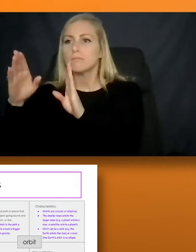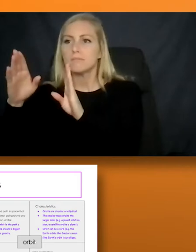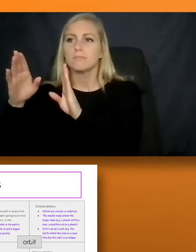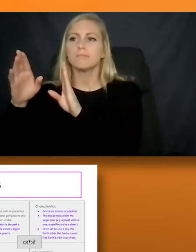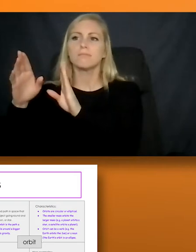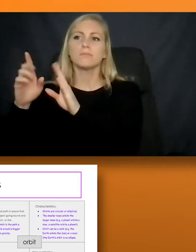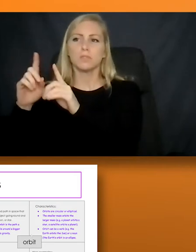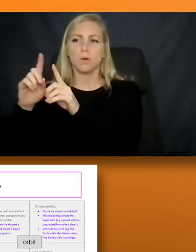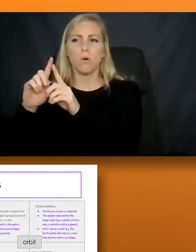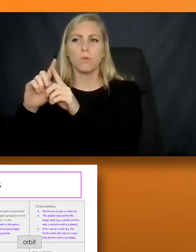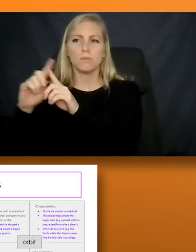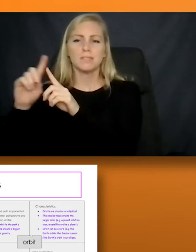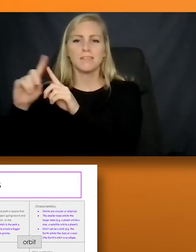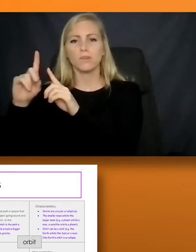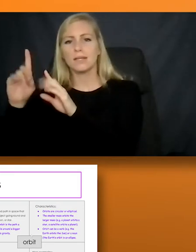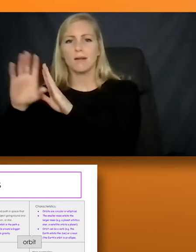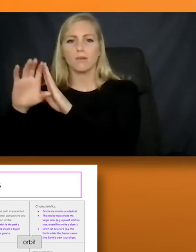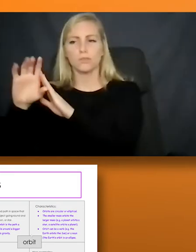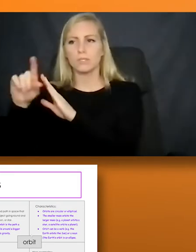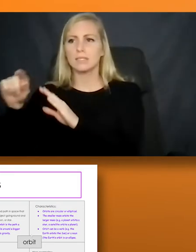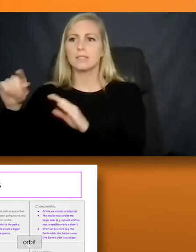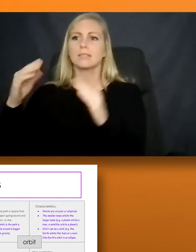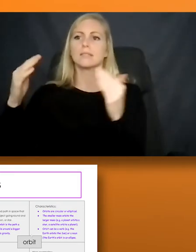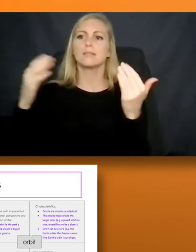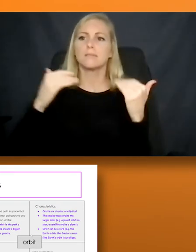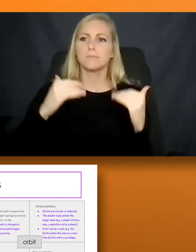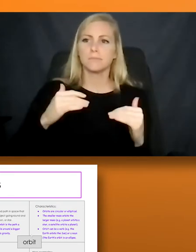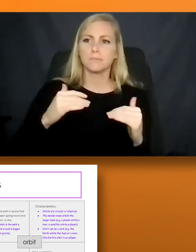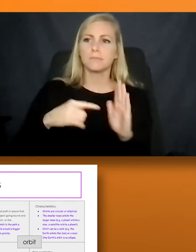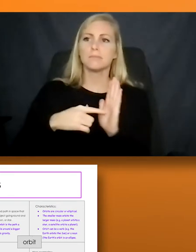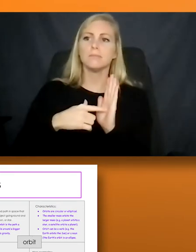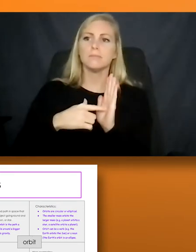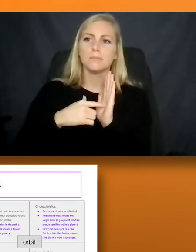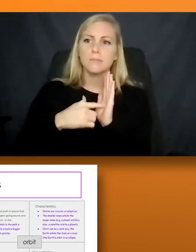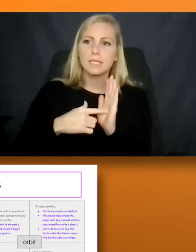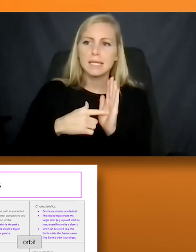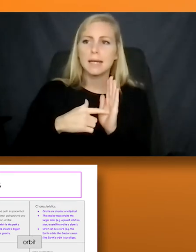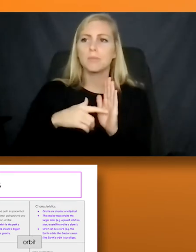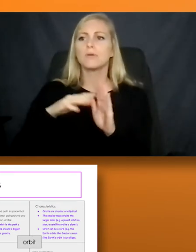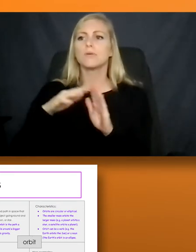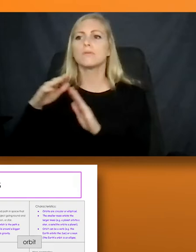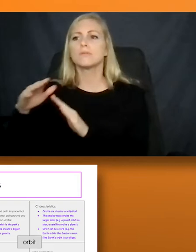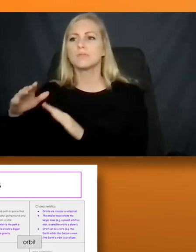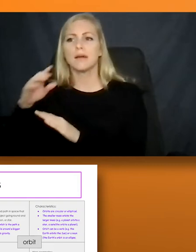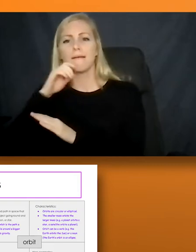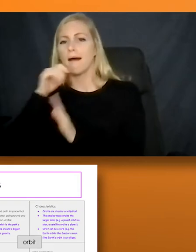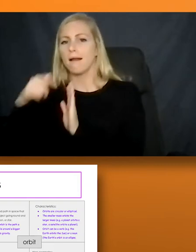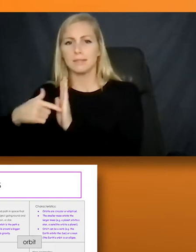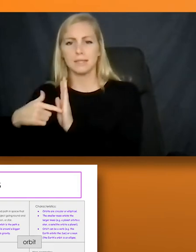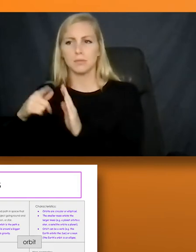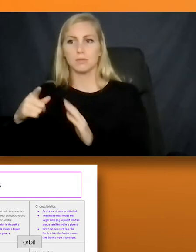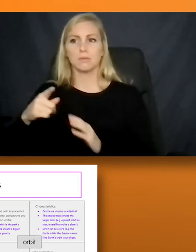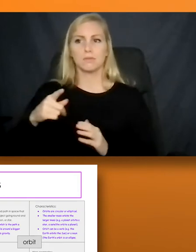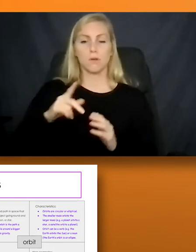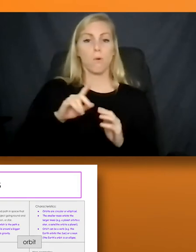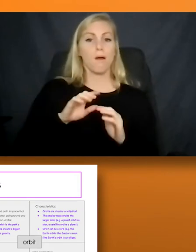You see it more in math and sciences is we're going to see the Frayer Model. How do you use a visual organizer